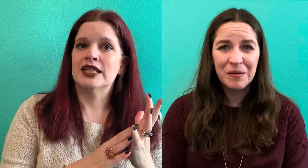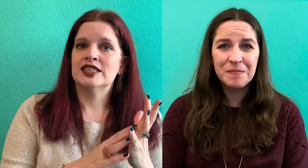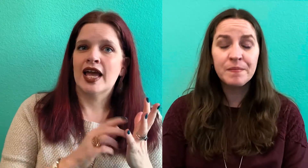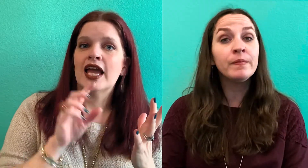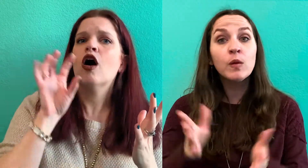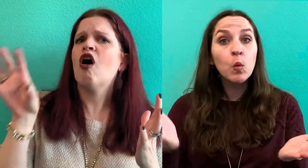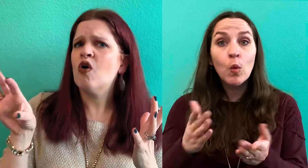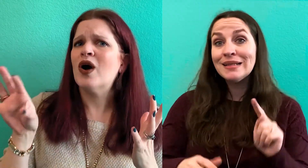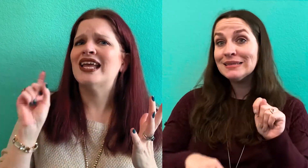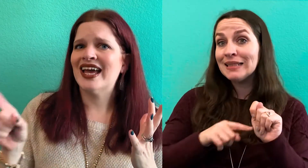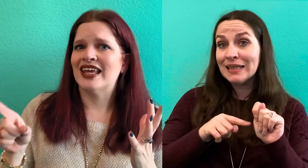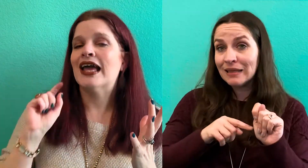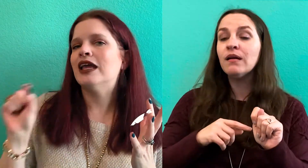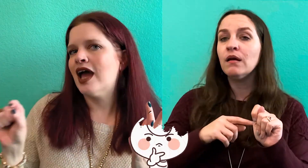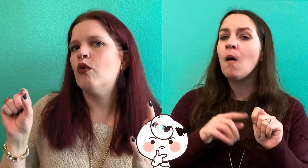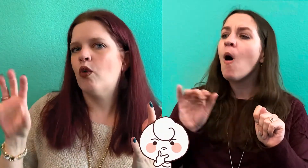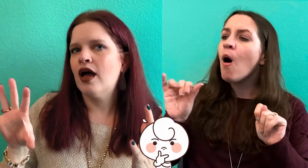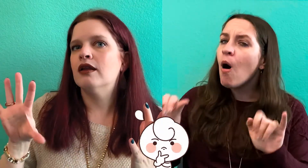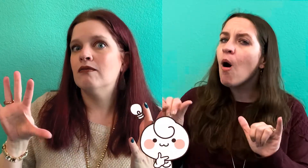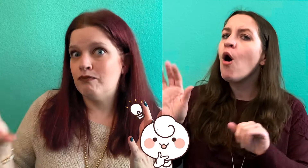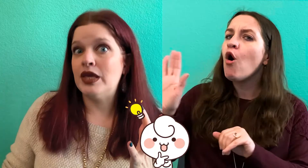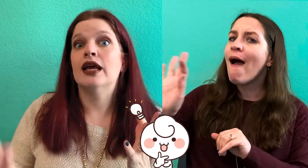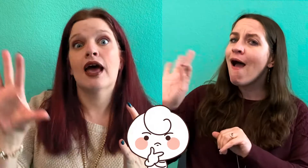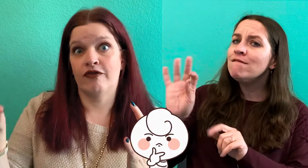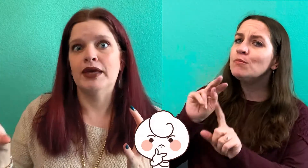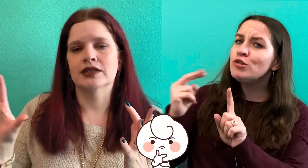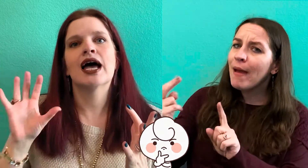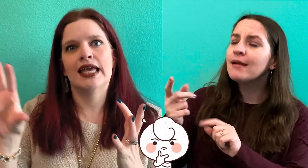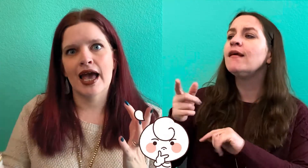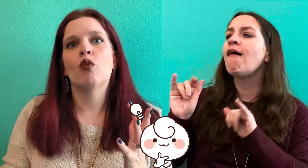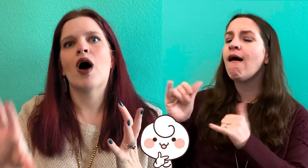can say, "oh, I get it, I get what being an ass means, I get why, how that